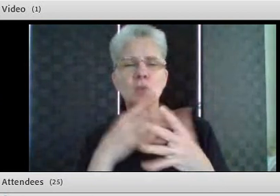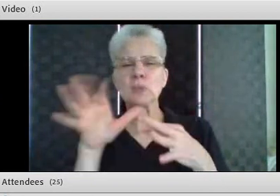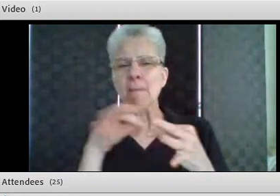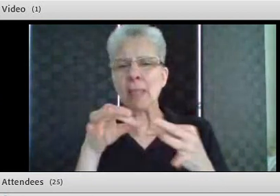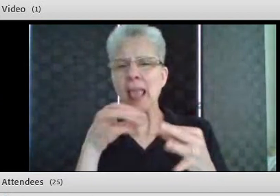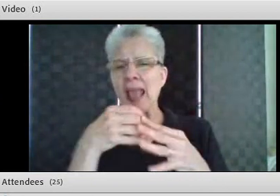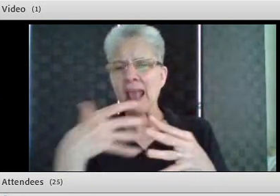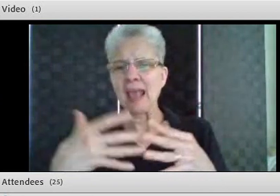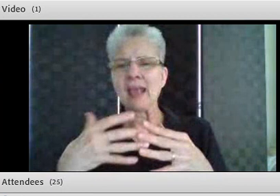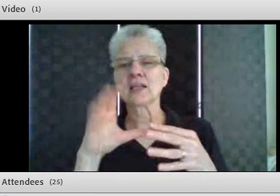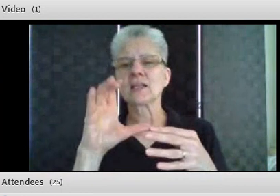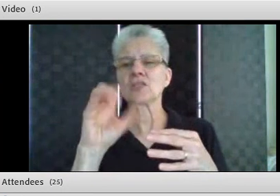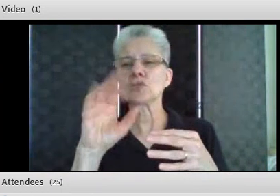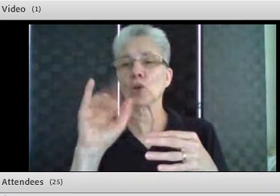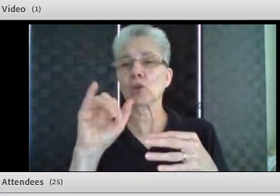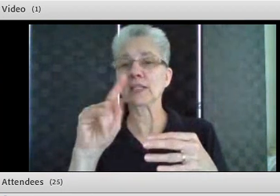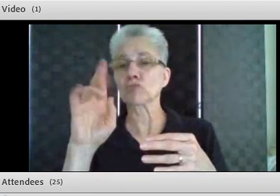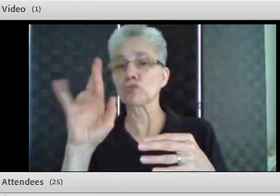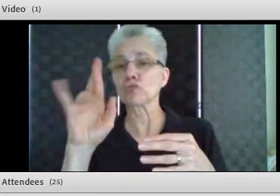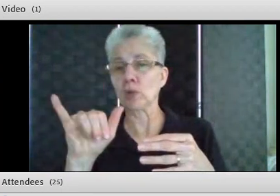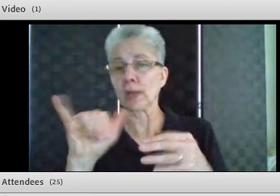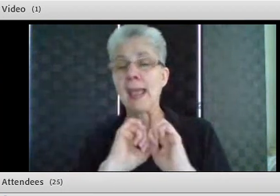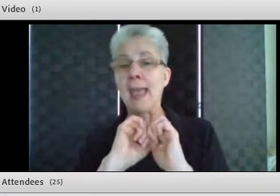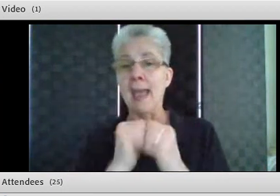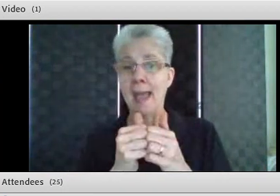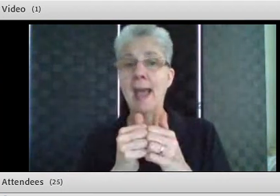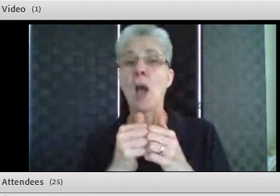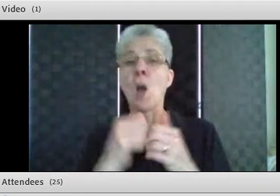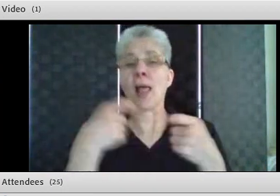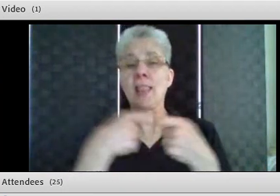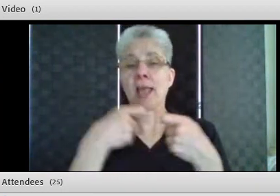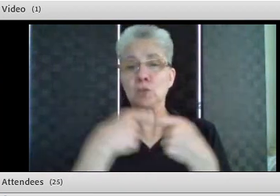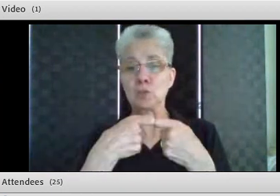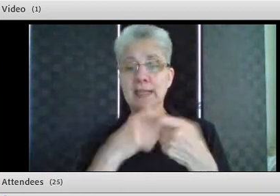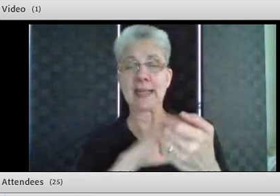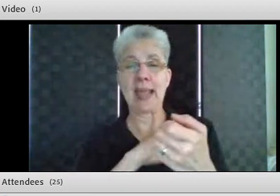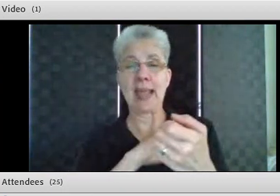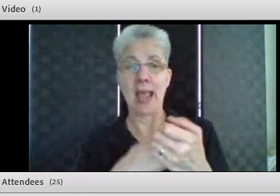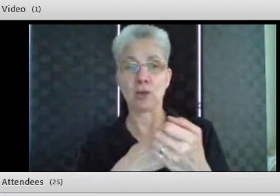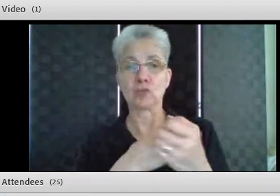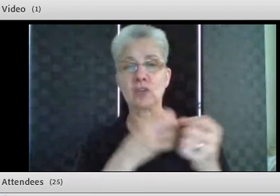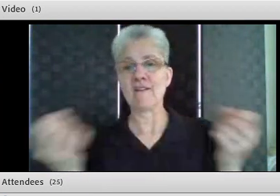In the whole process when you're using the Makey Makey in a lesson, you want to explain circuitry.